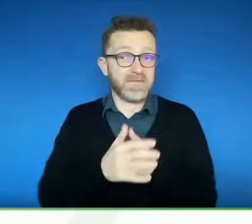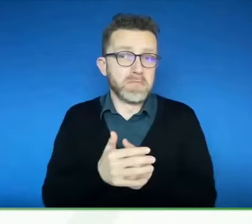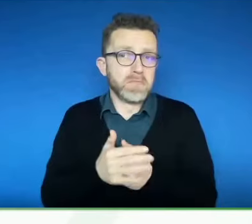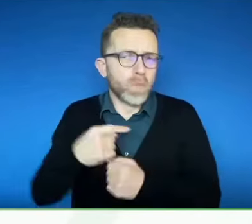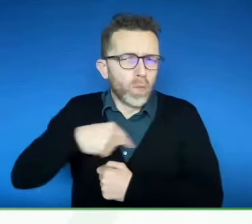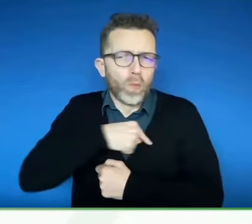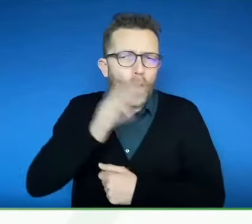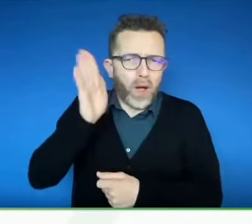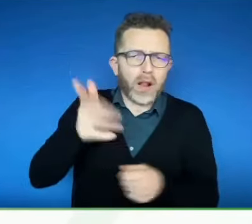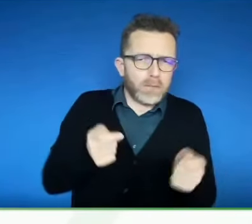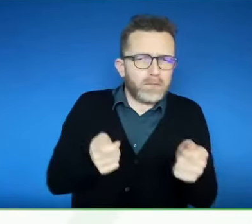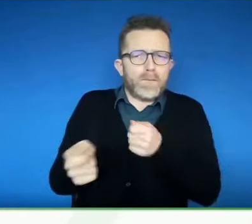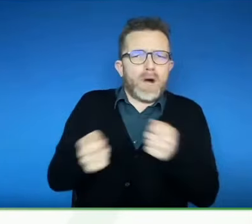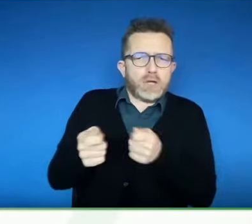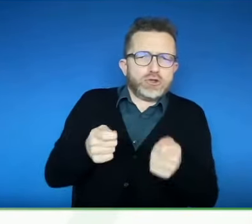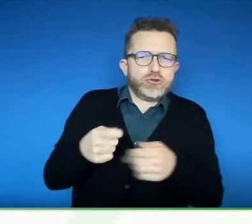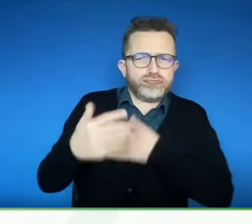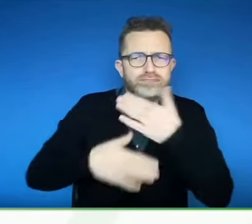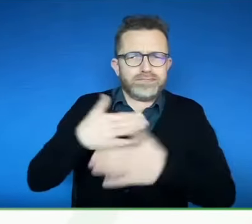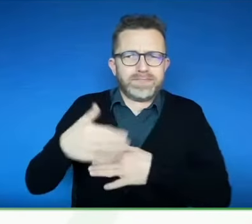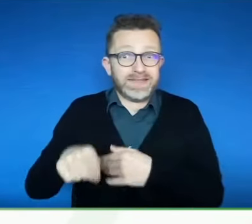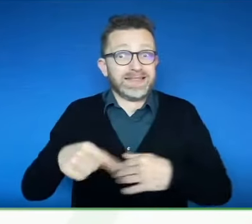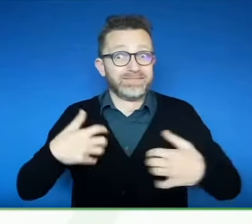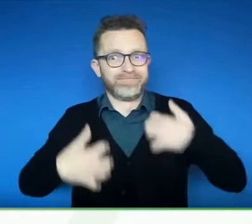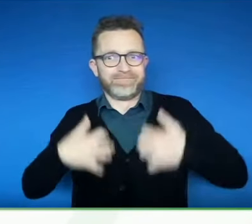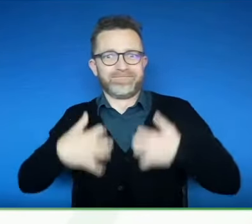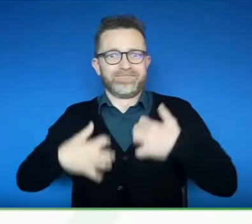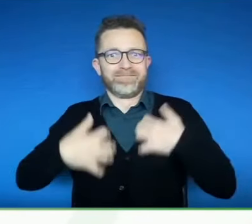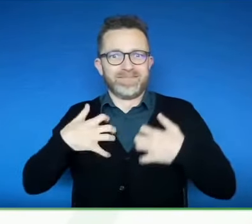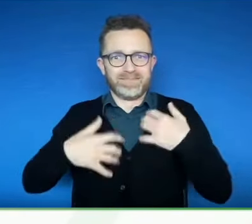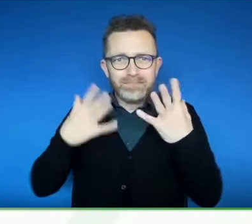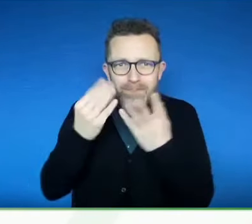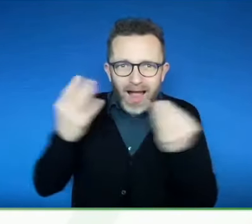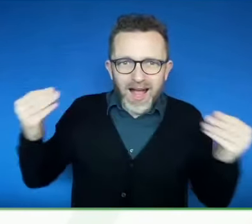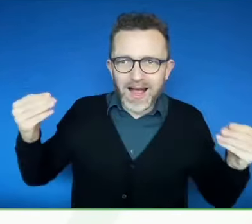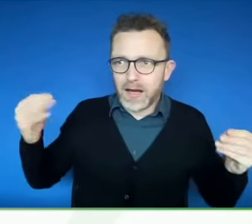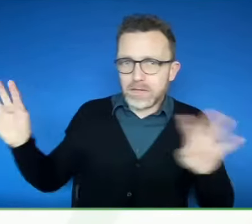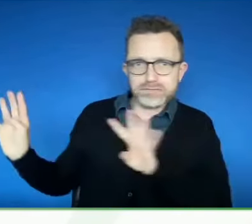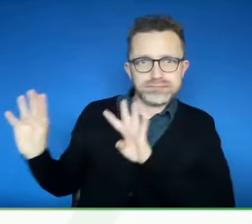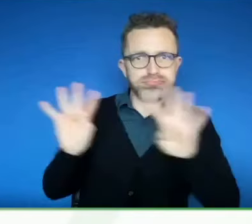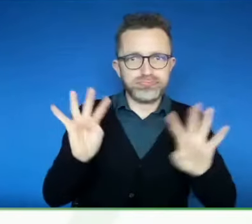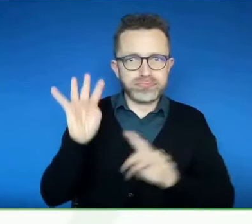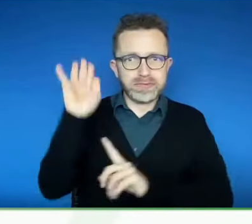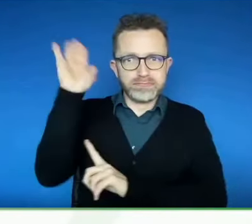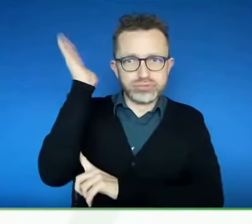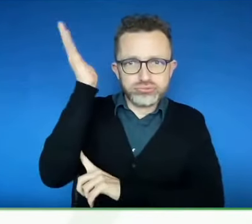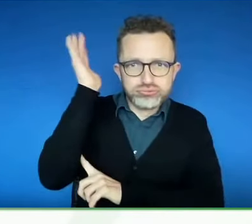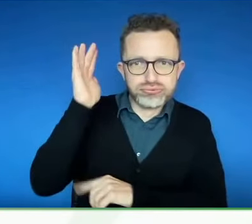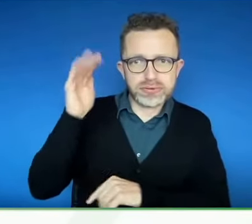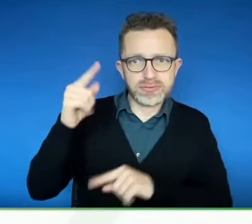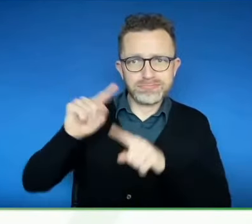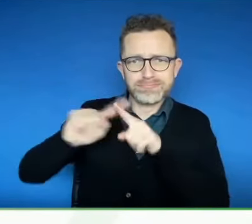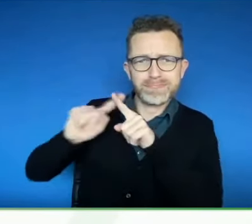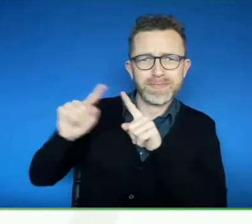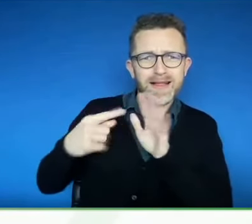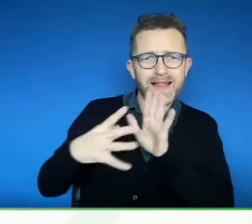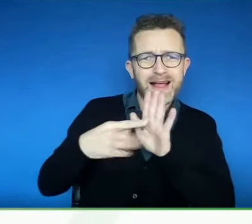And how to make sure that the dialogues with decision-makers are